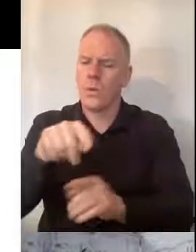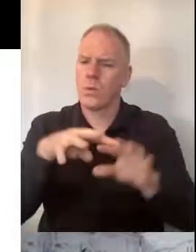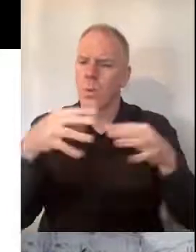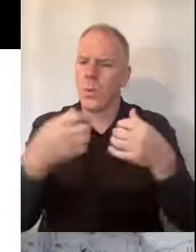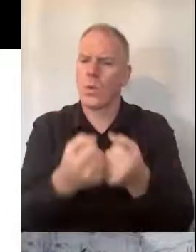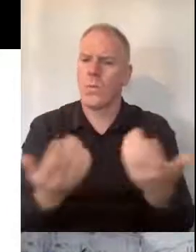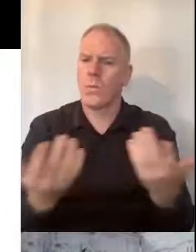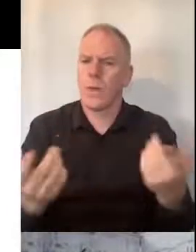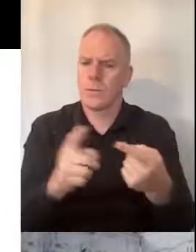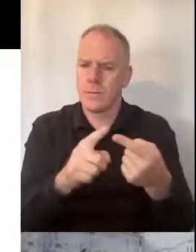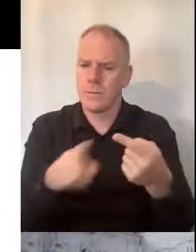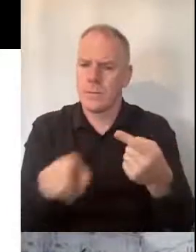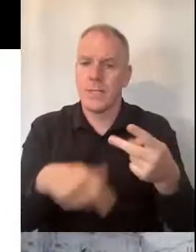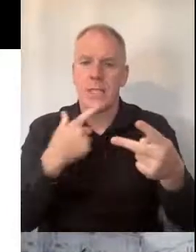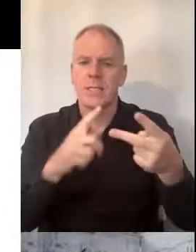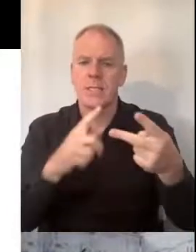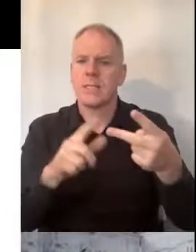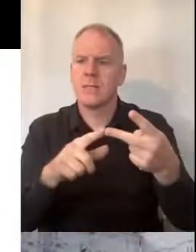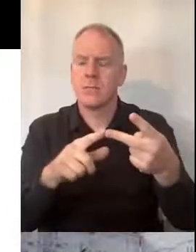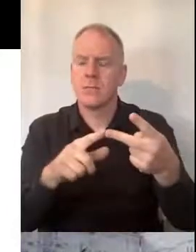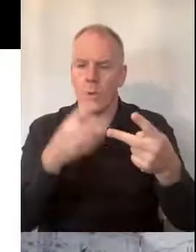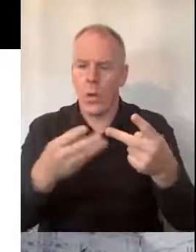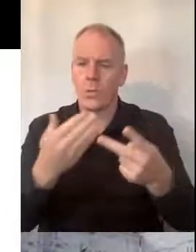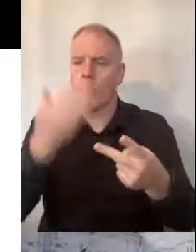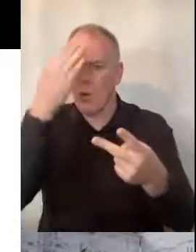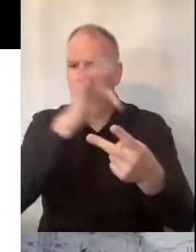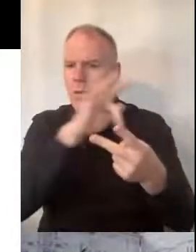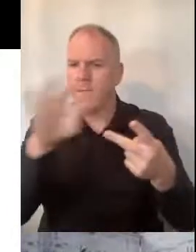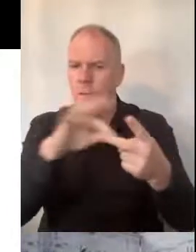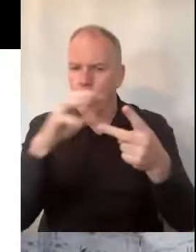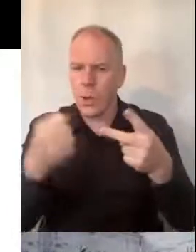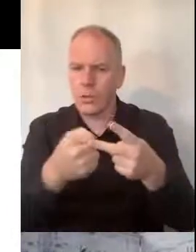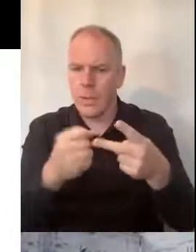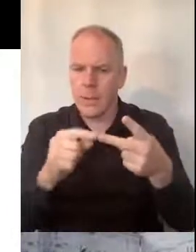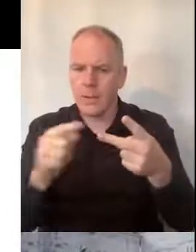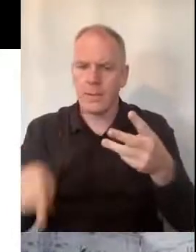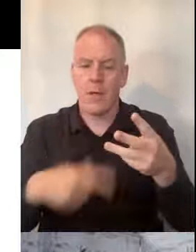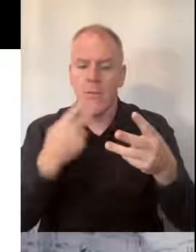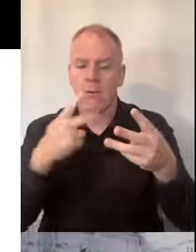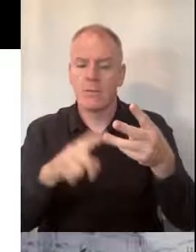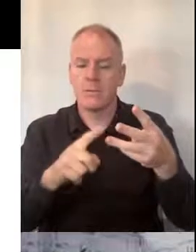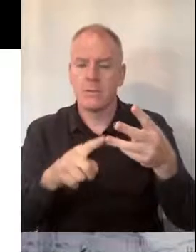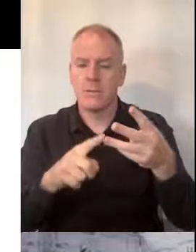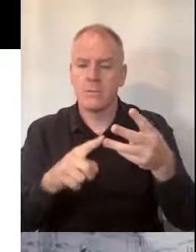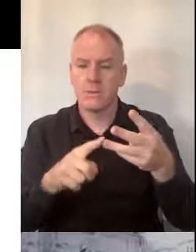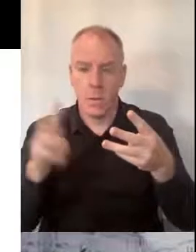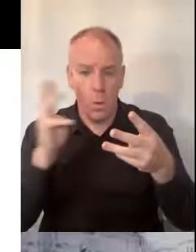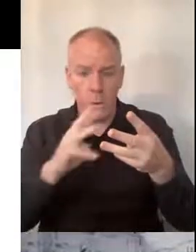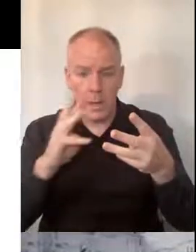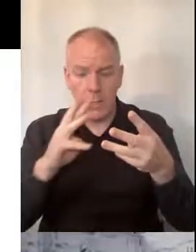The second one is what key takeaways do you want from the session and the third one is are you willing to share